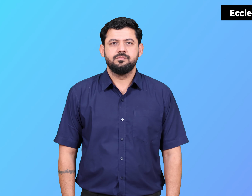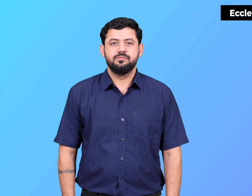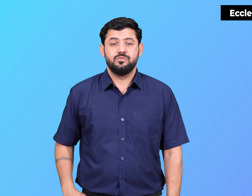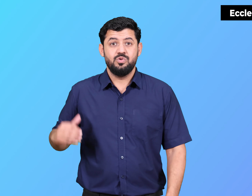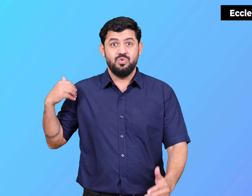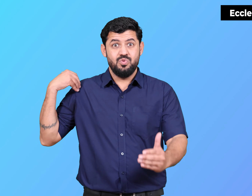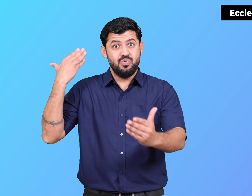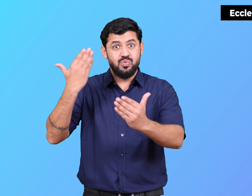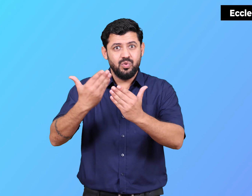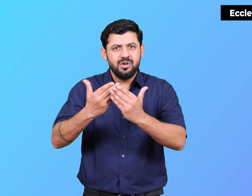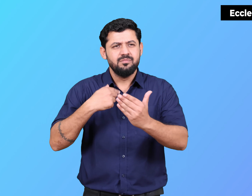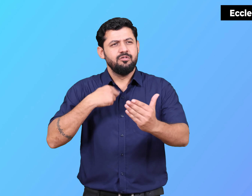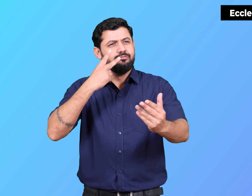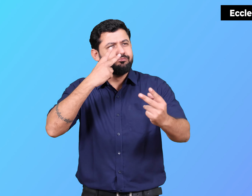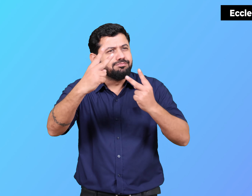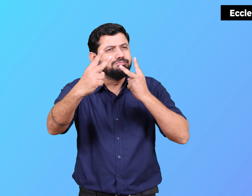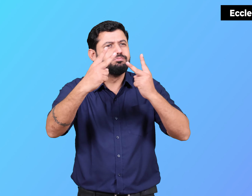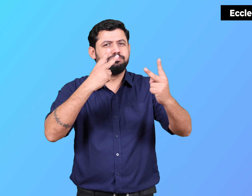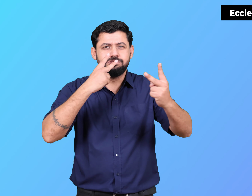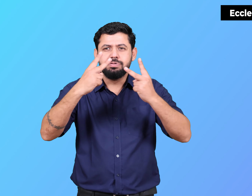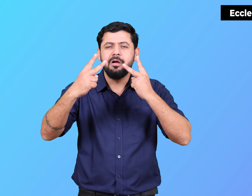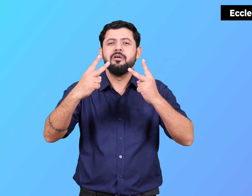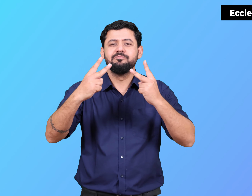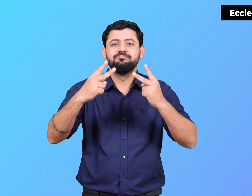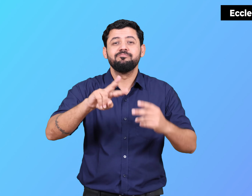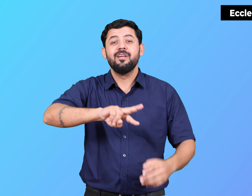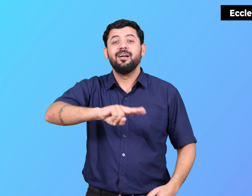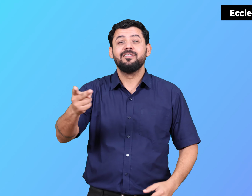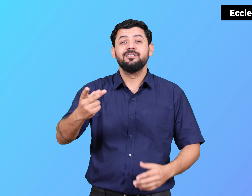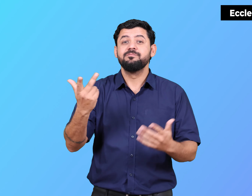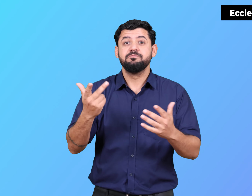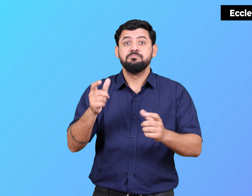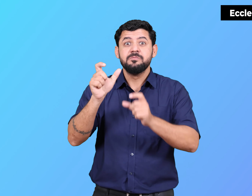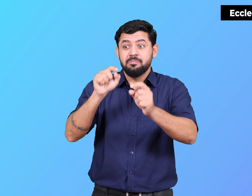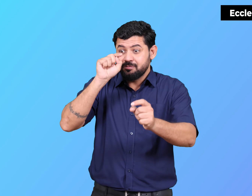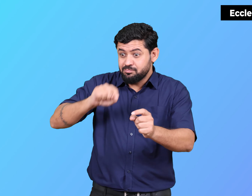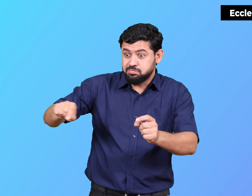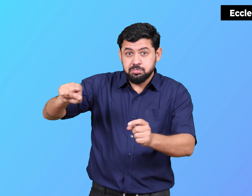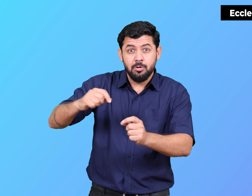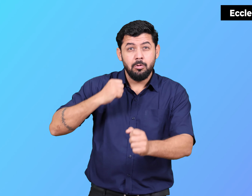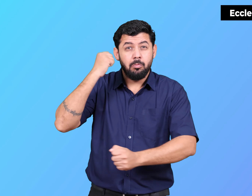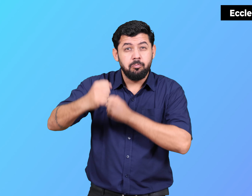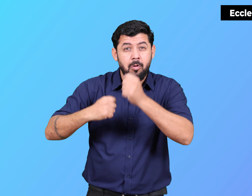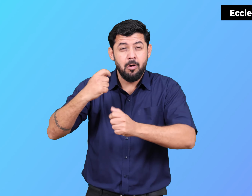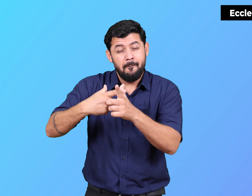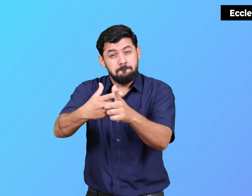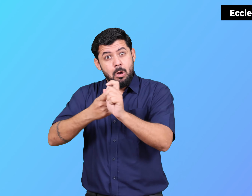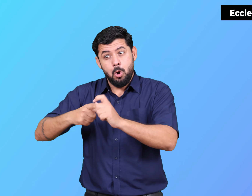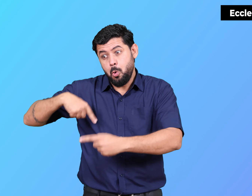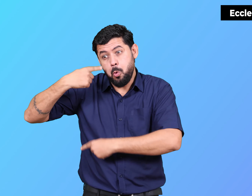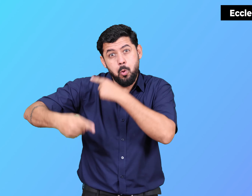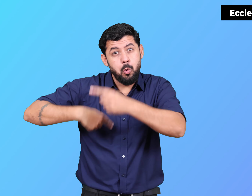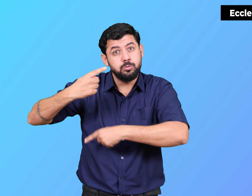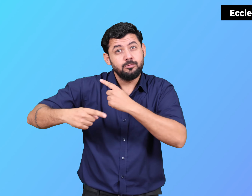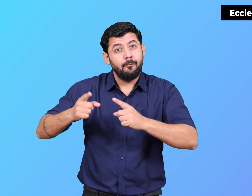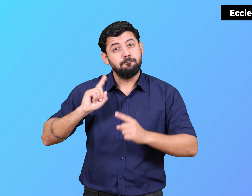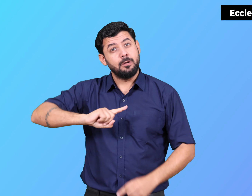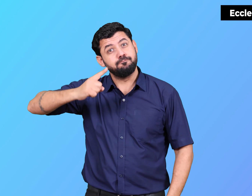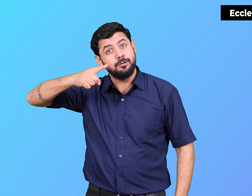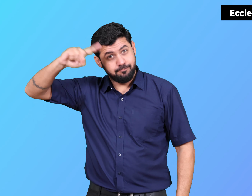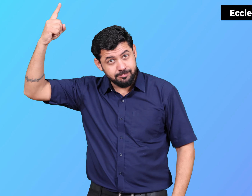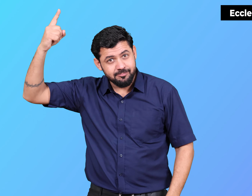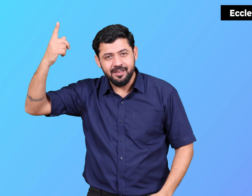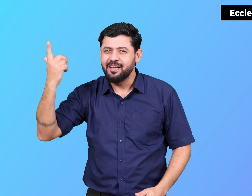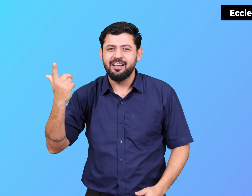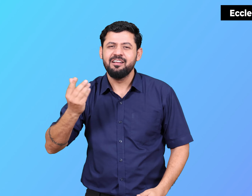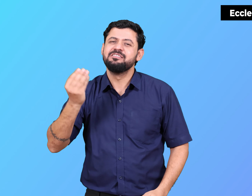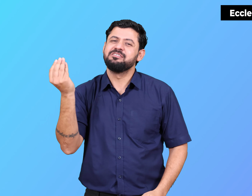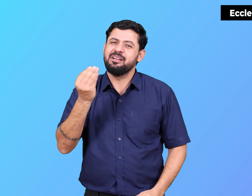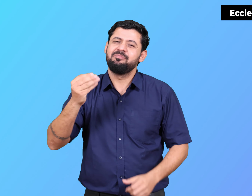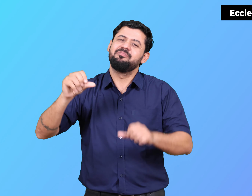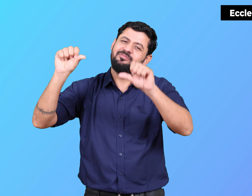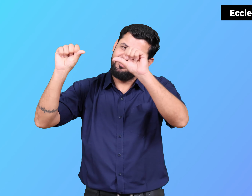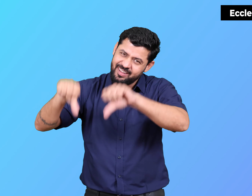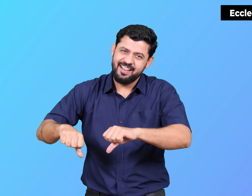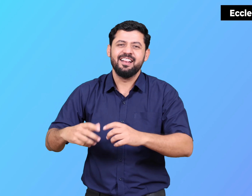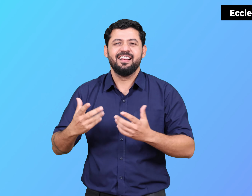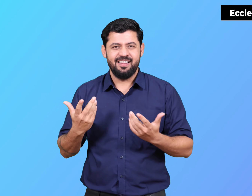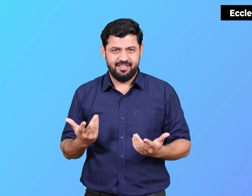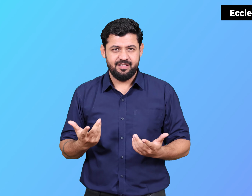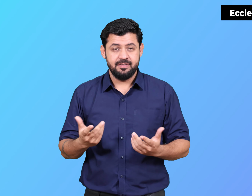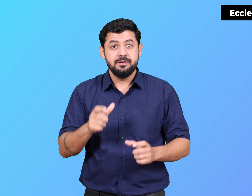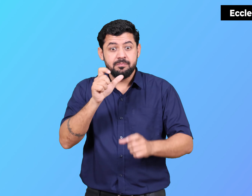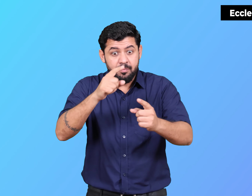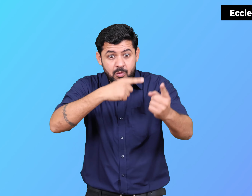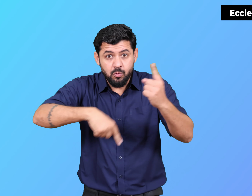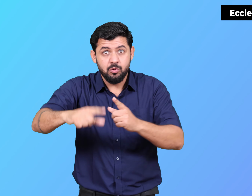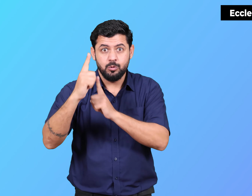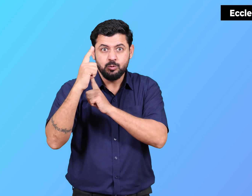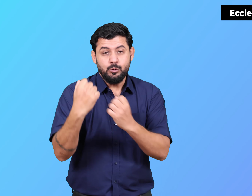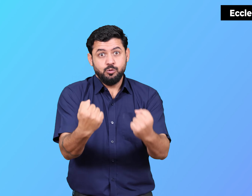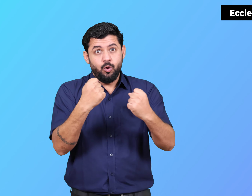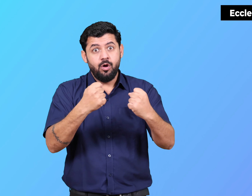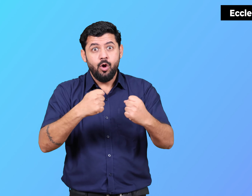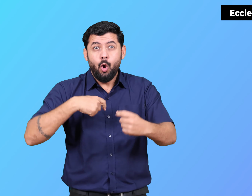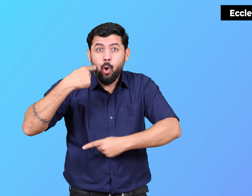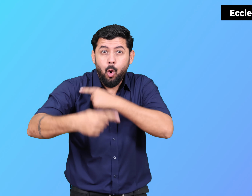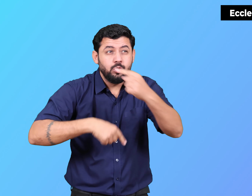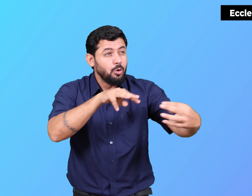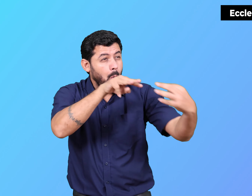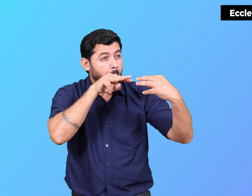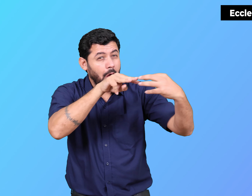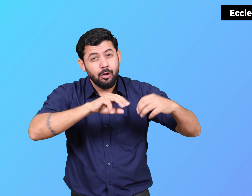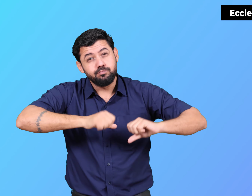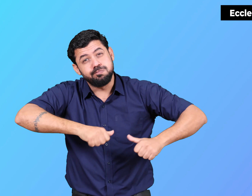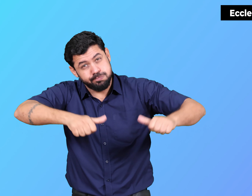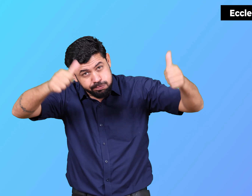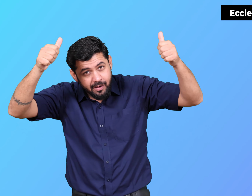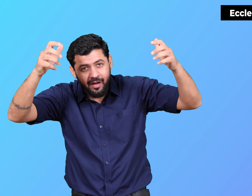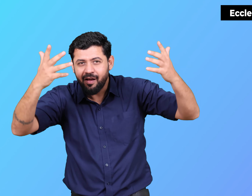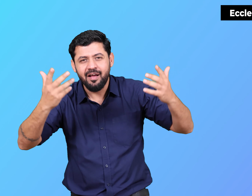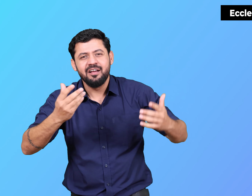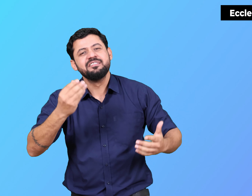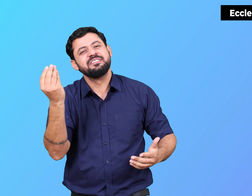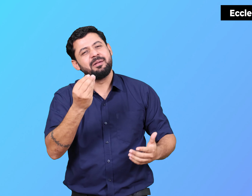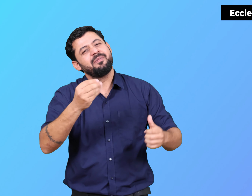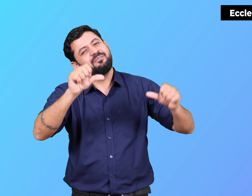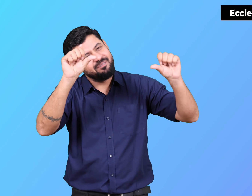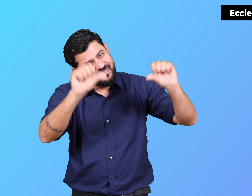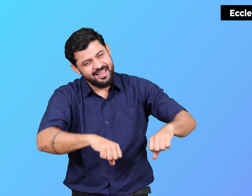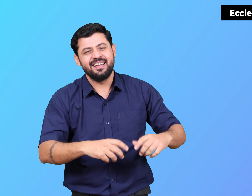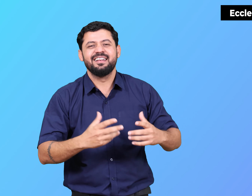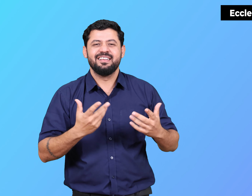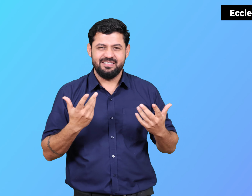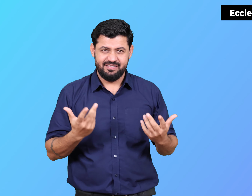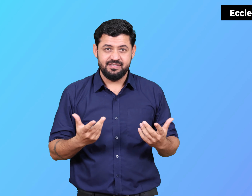Here are some other things I have learned in this life: the fastest runner does not always win the race; the strongest soldier does not always win the battle;